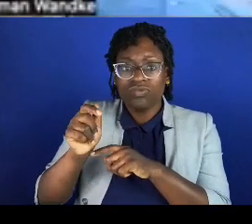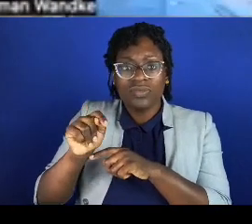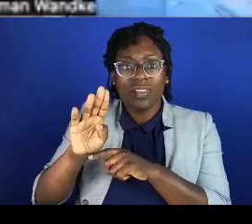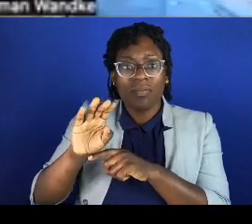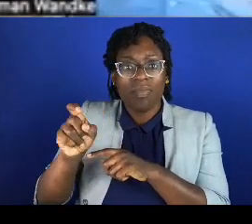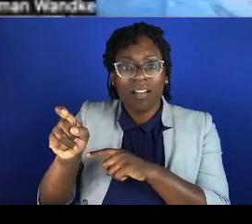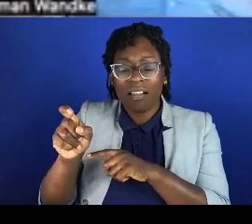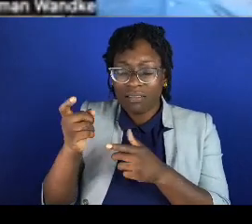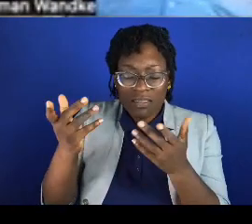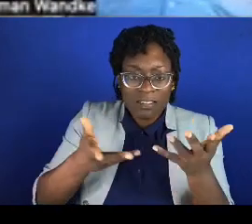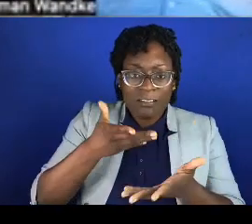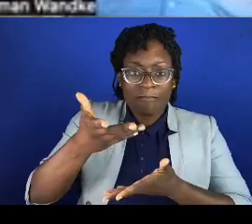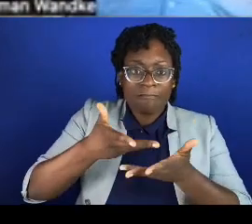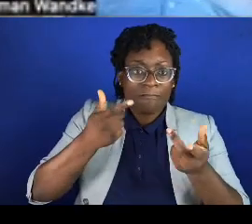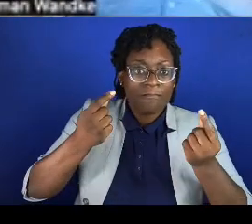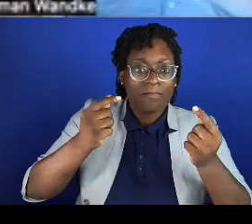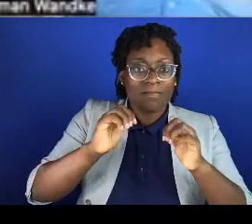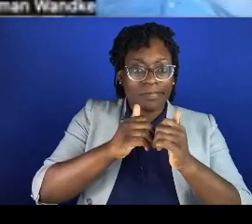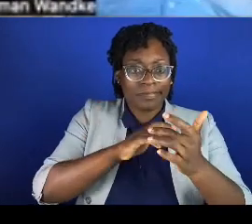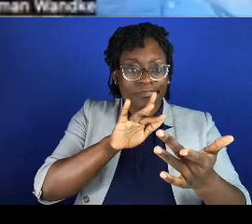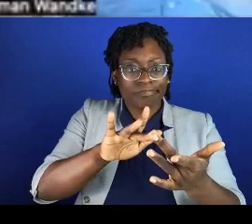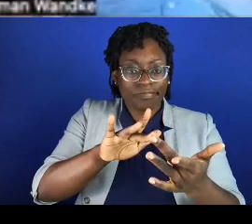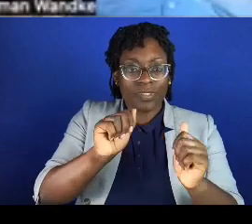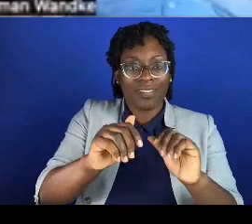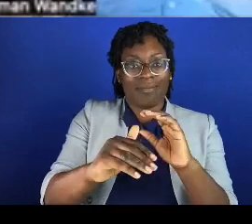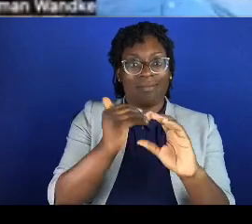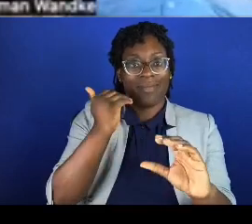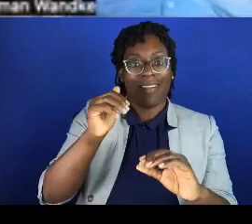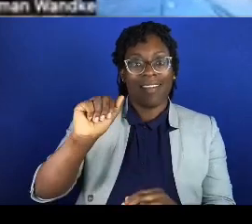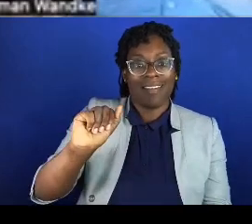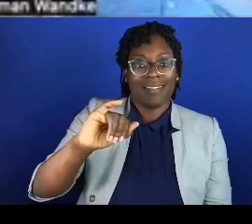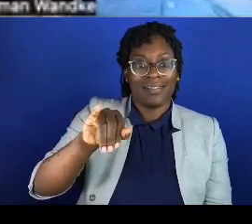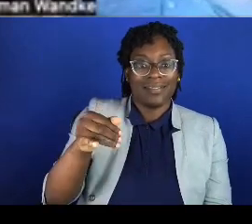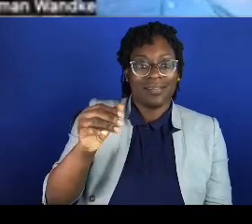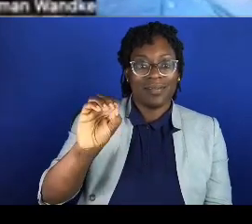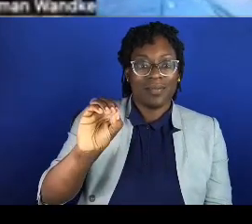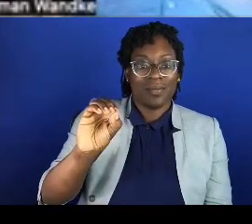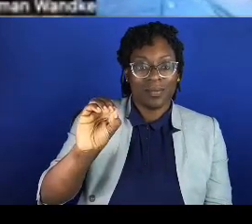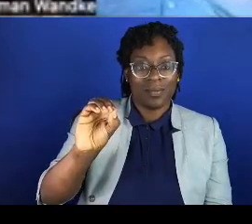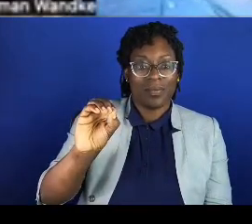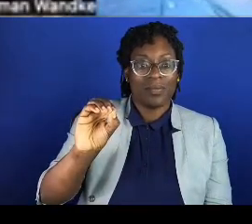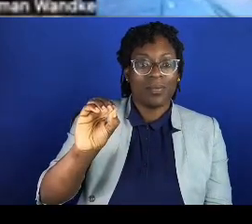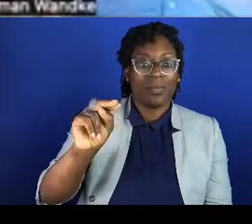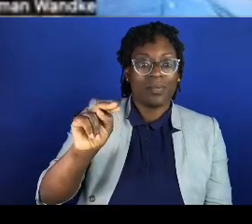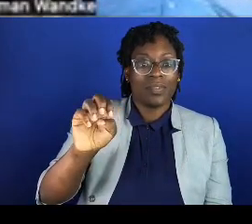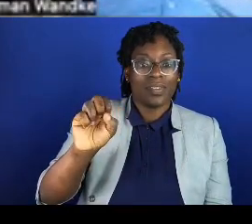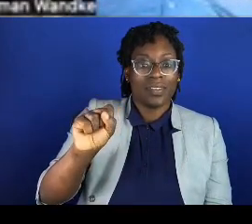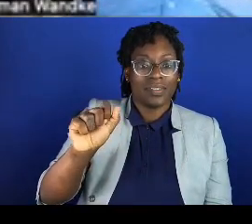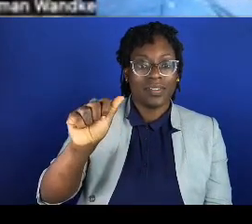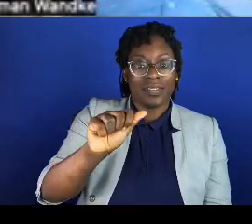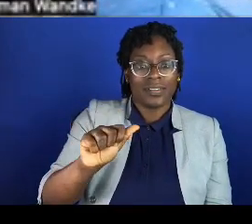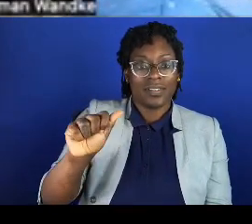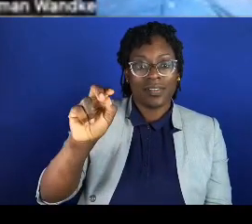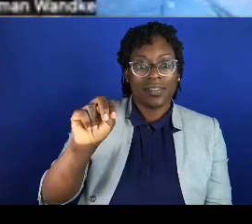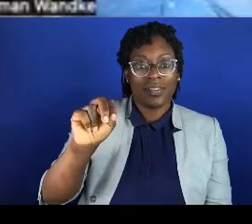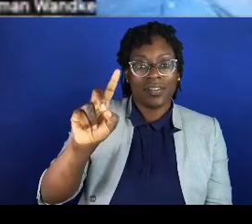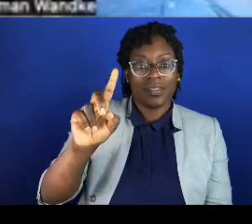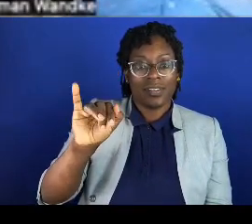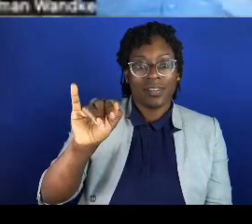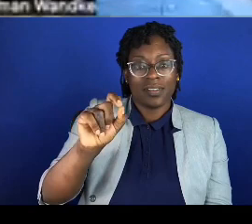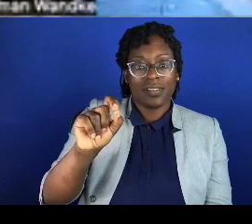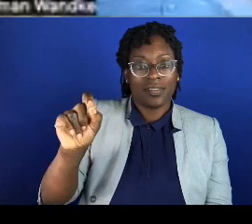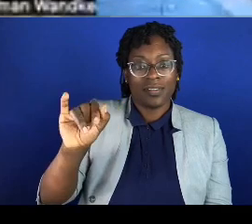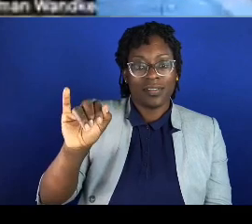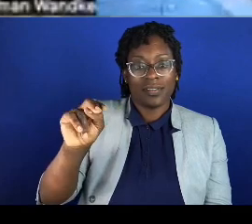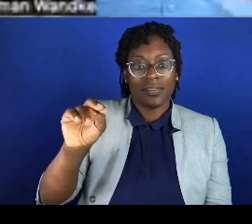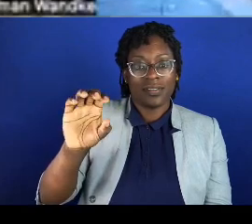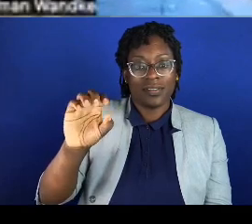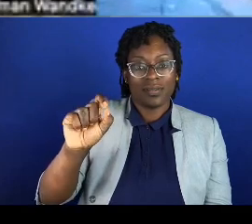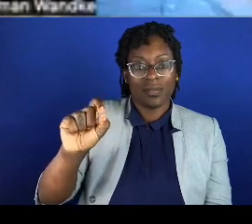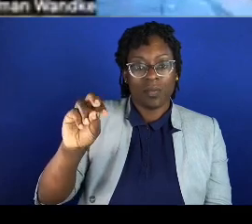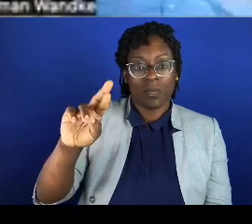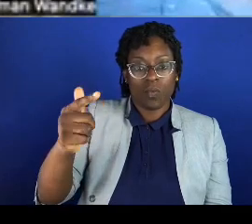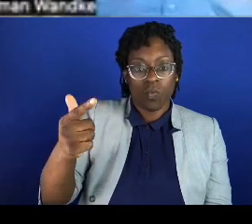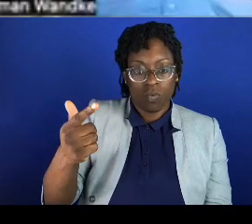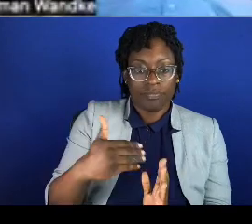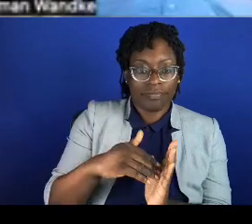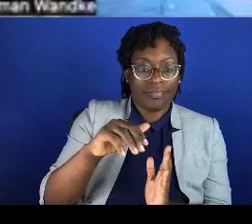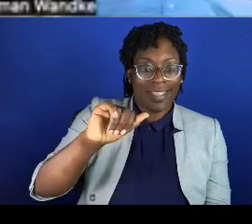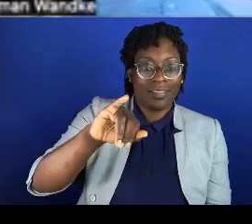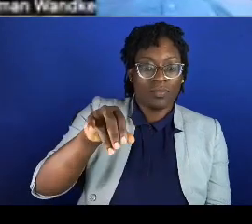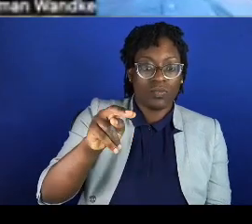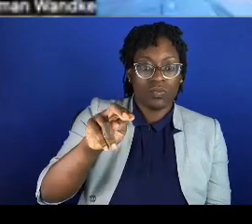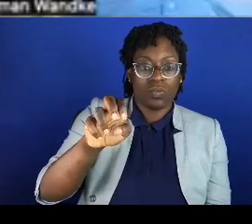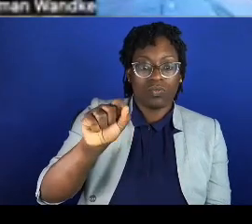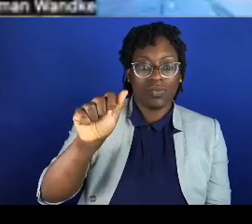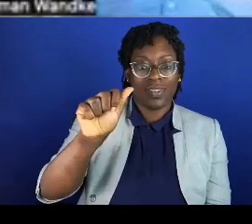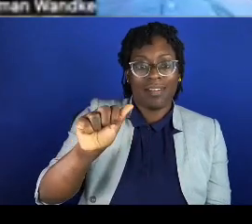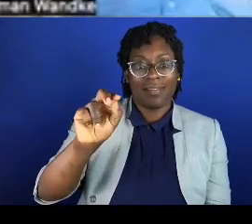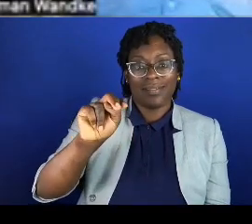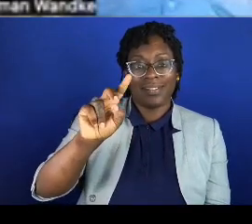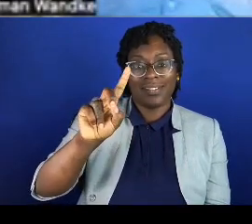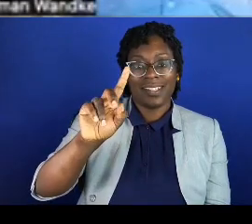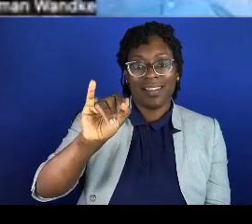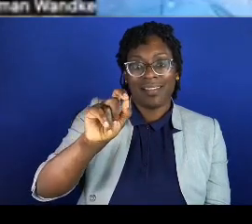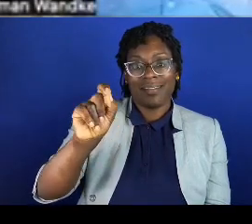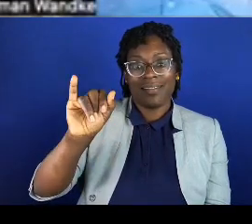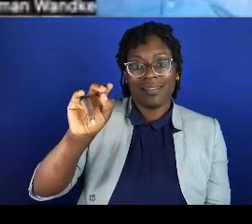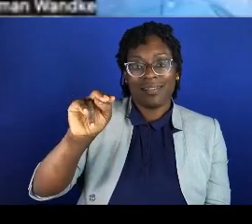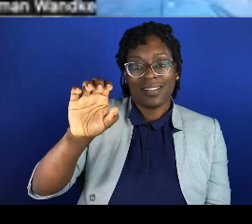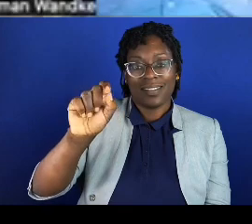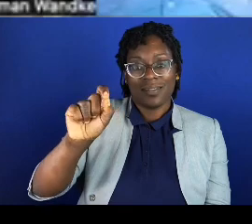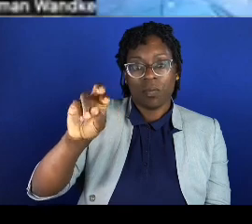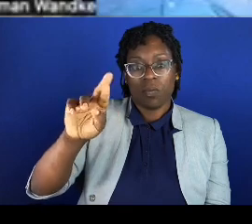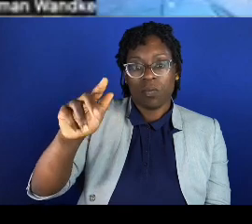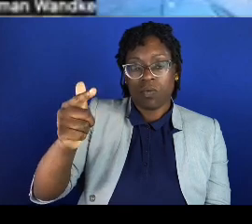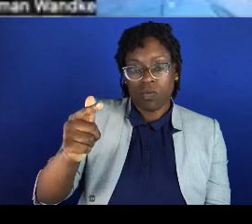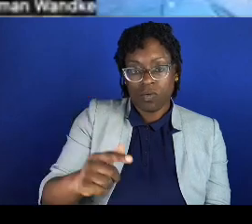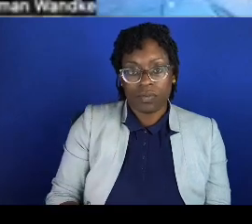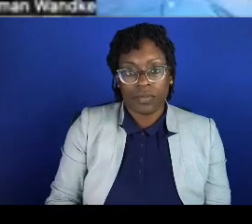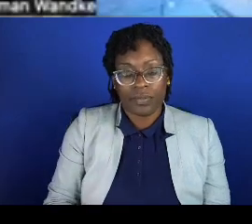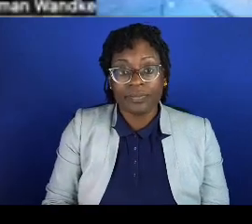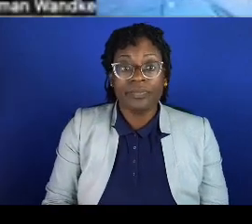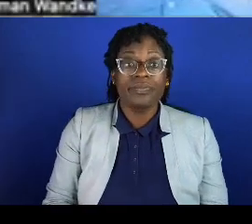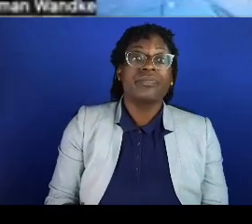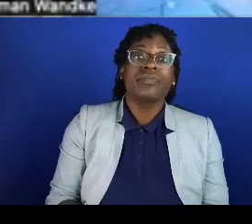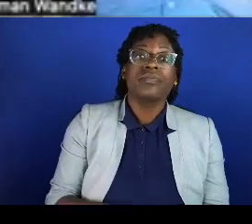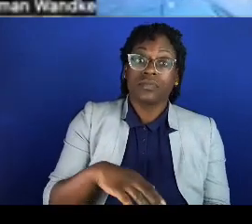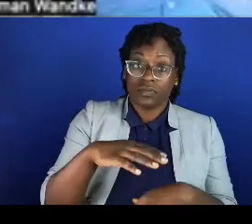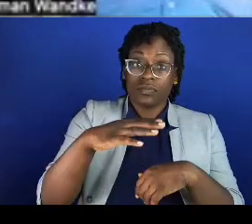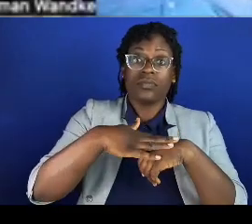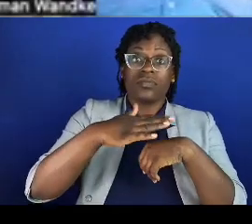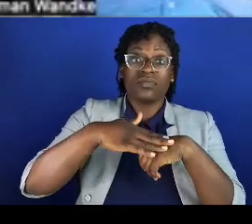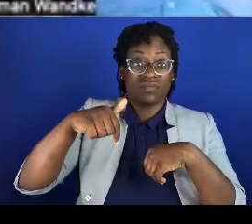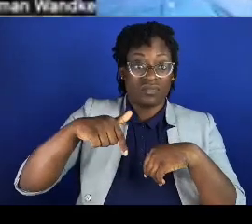are unable to use the chat box, please email ajones@ndi-inc.org.